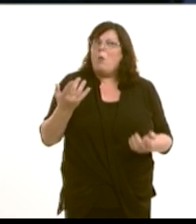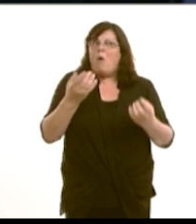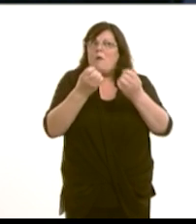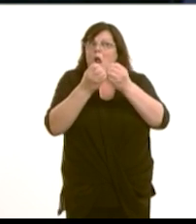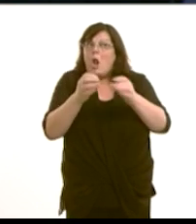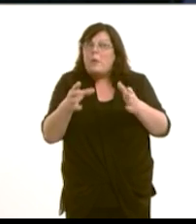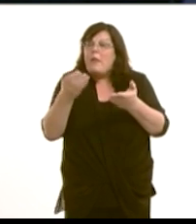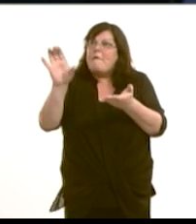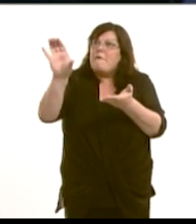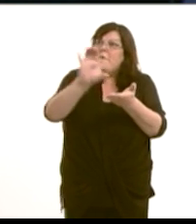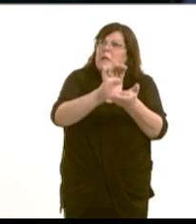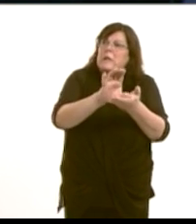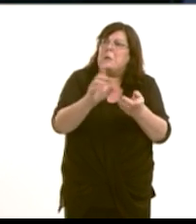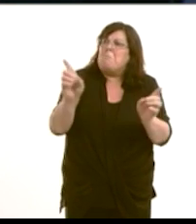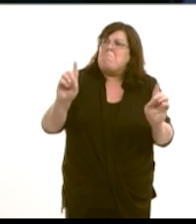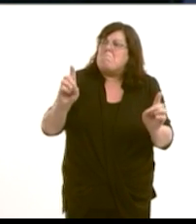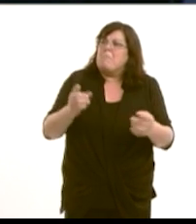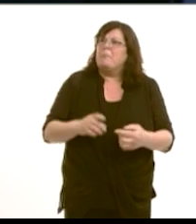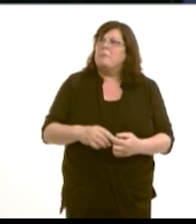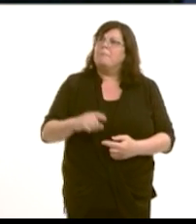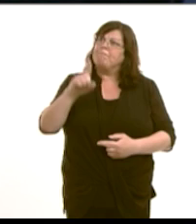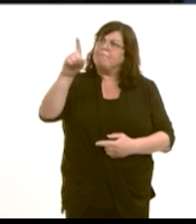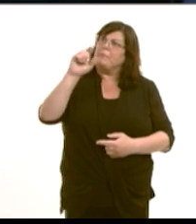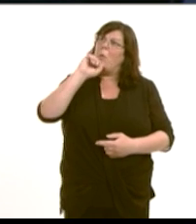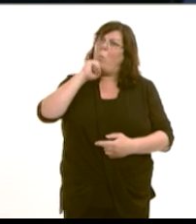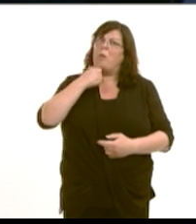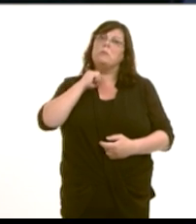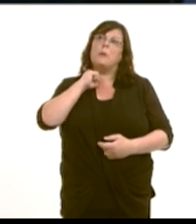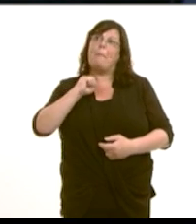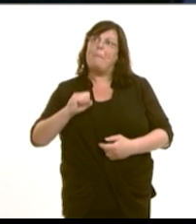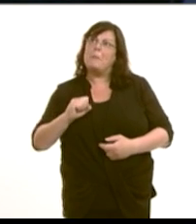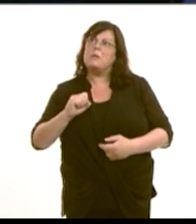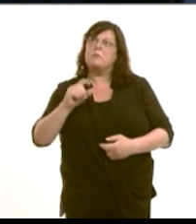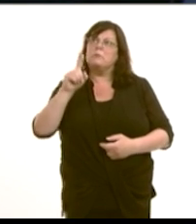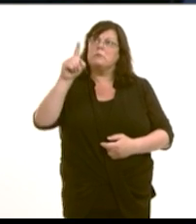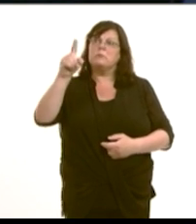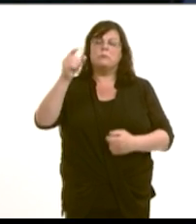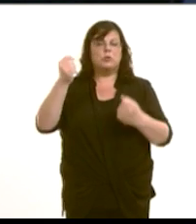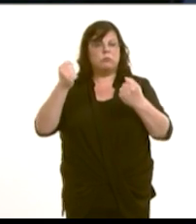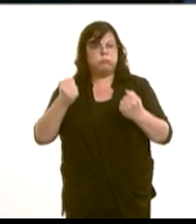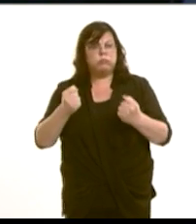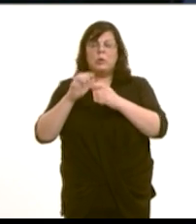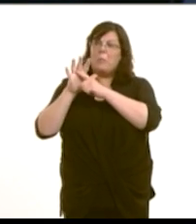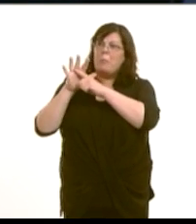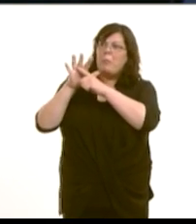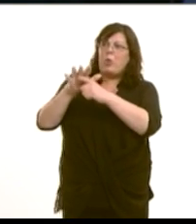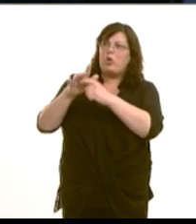of funding now, and will he give a commitment to put pressure on the UK Government, if that